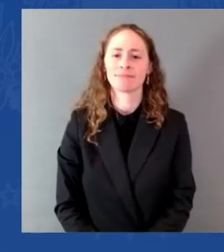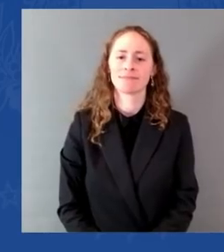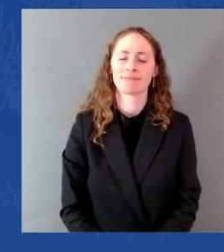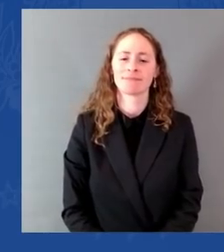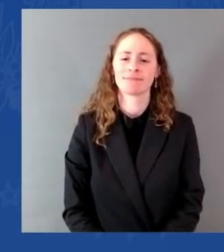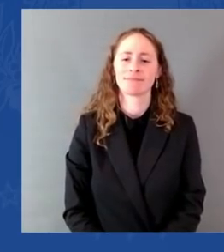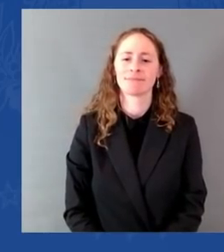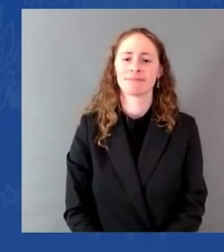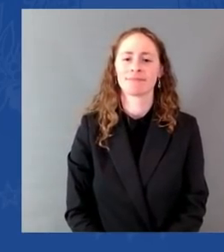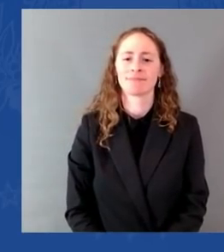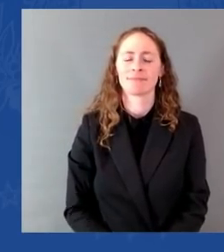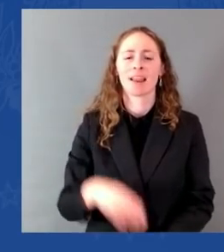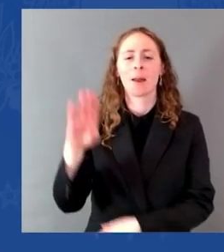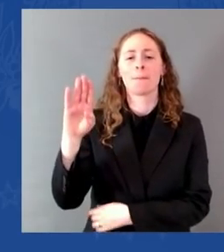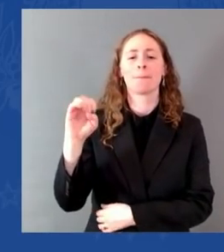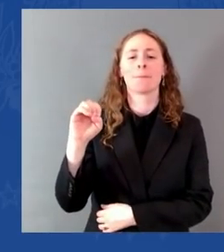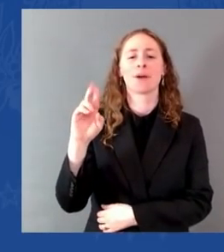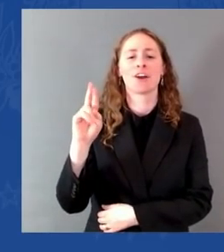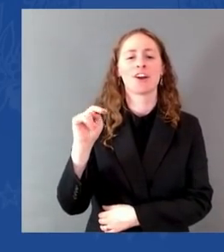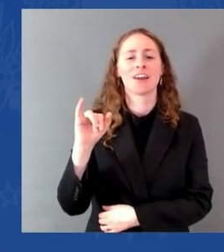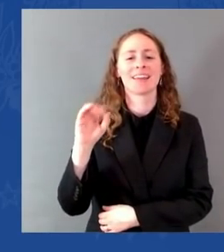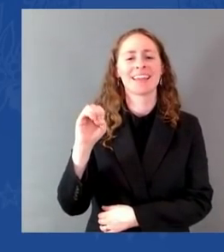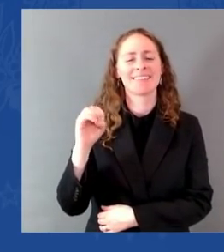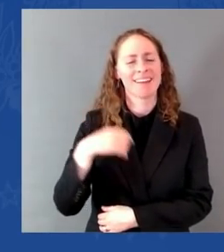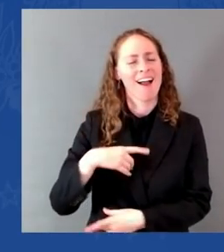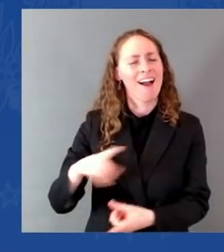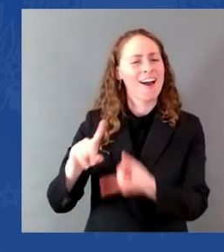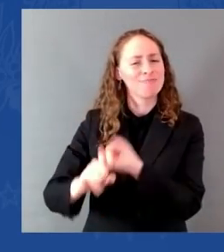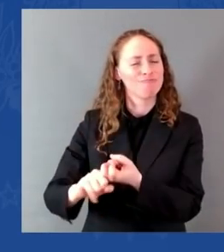if you can, but pay your fair share.